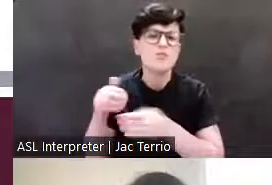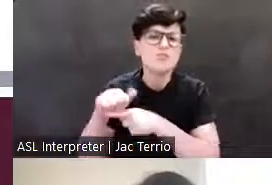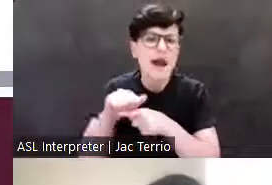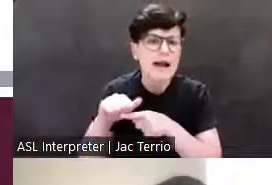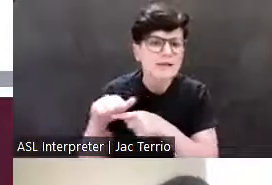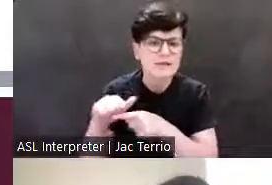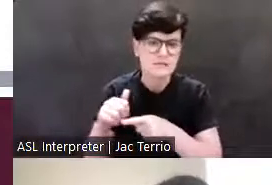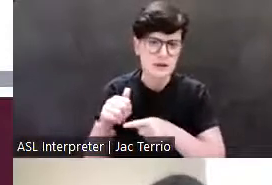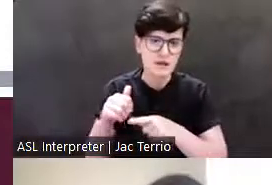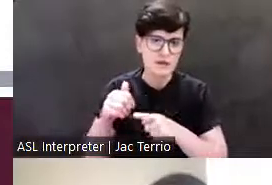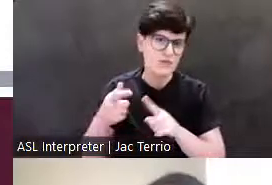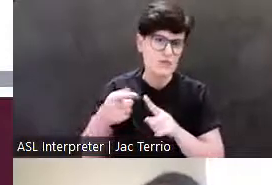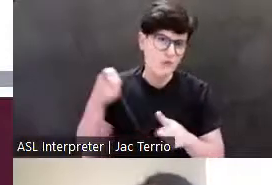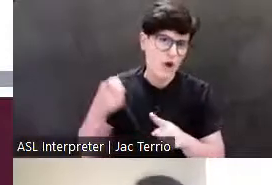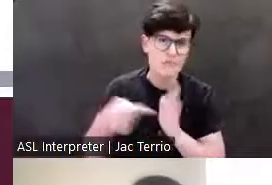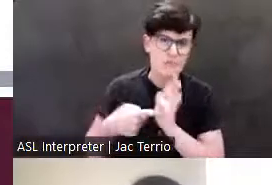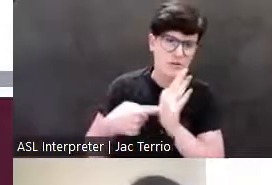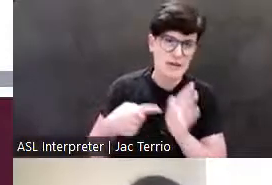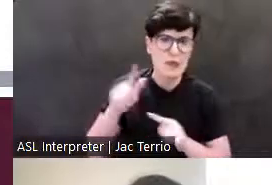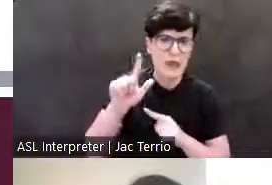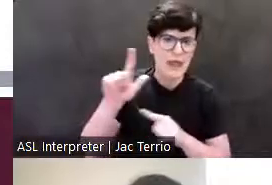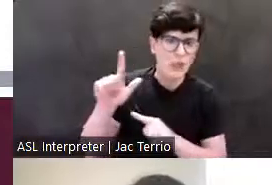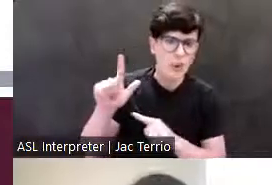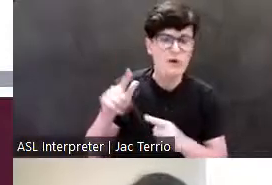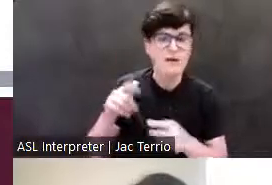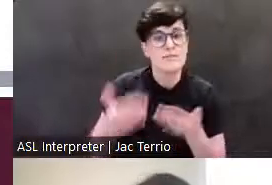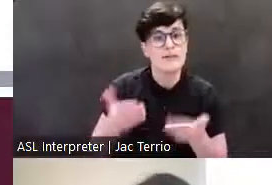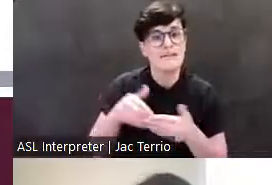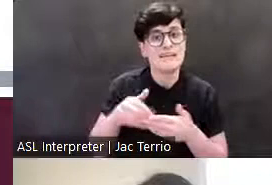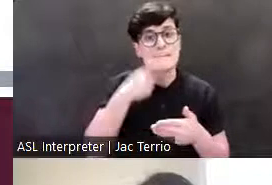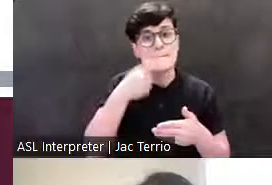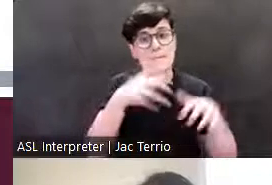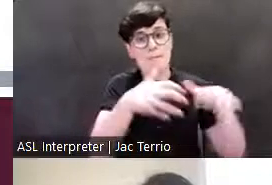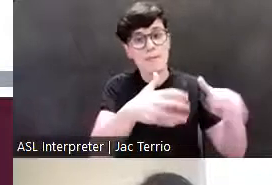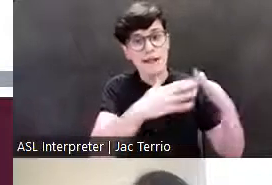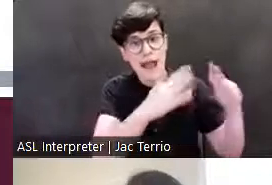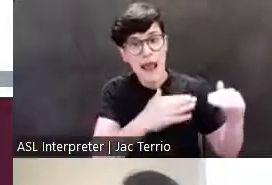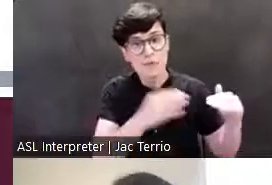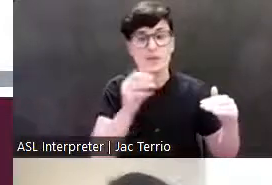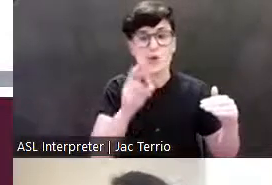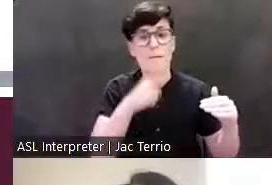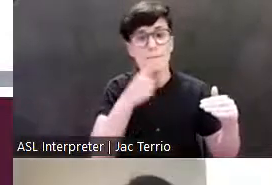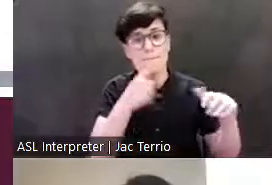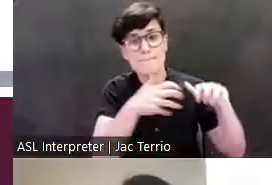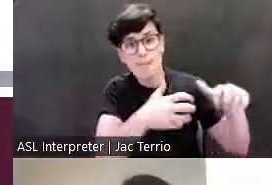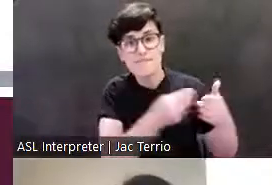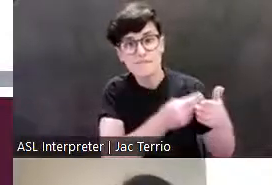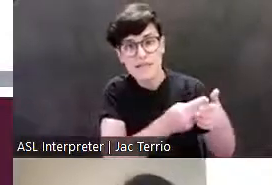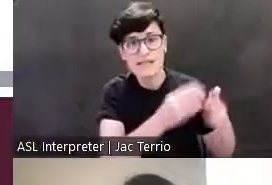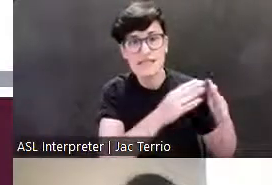And whether that landlord in some sort of public housing or it may be a landlord who